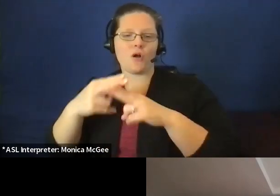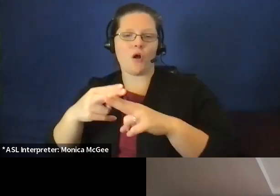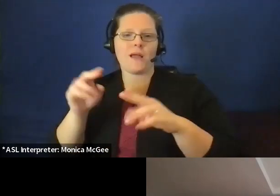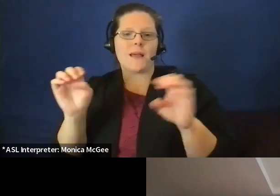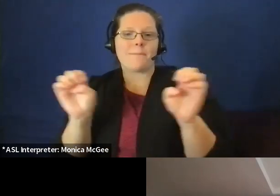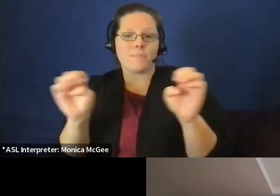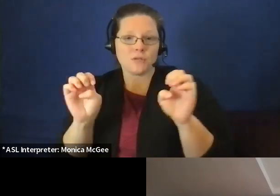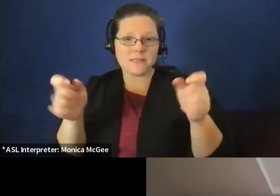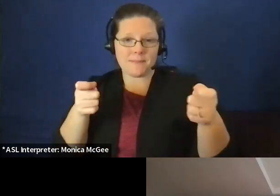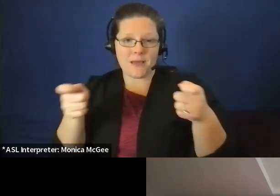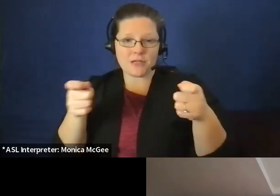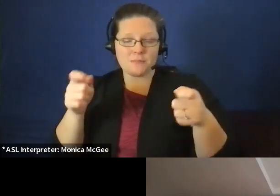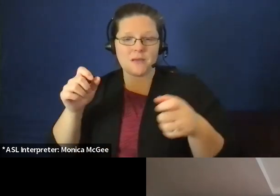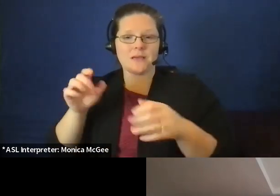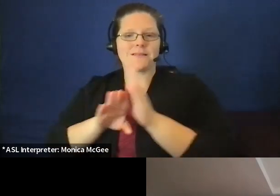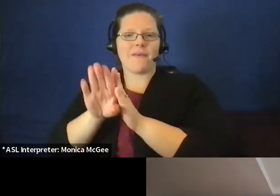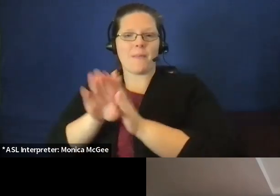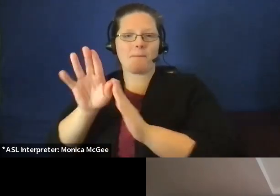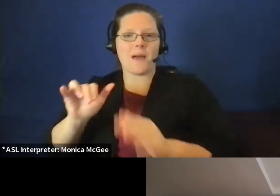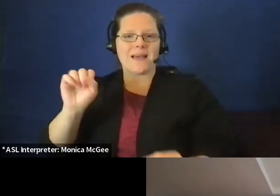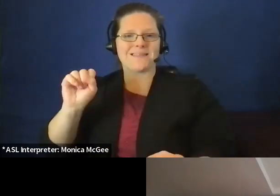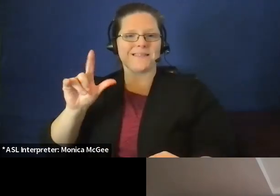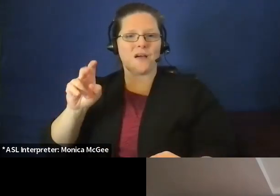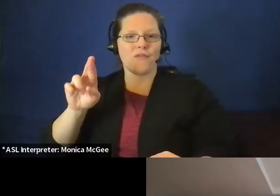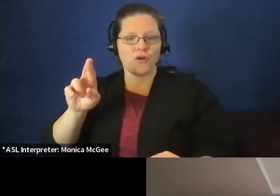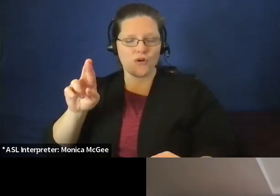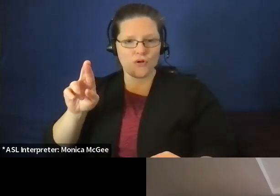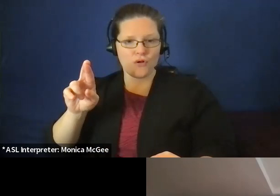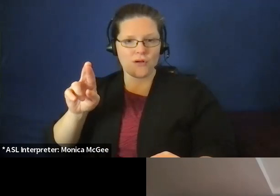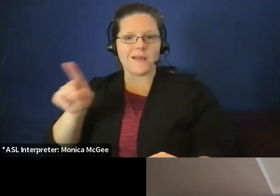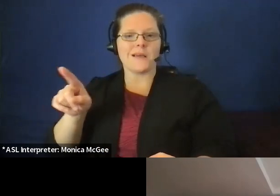the chats. Both has mentioned MOU. This is an approach you find. Alyssa